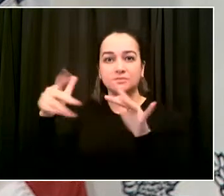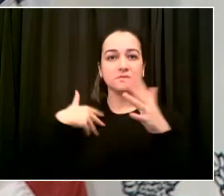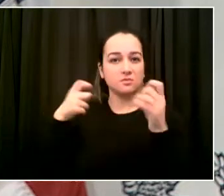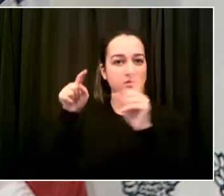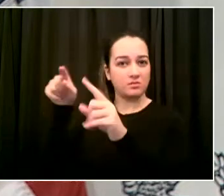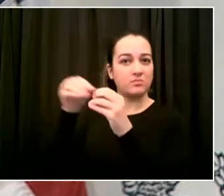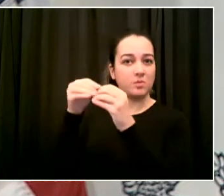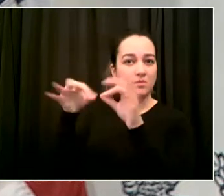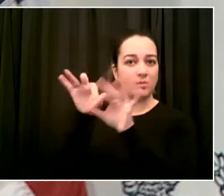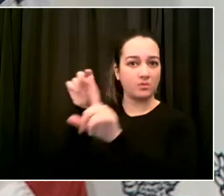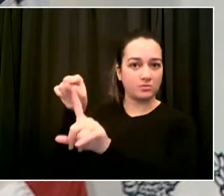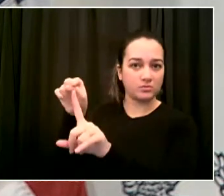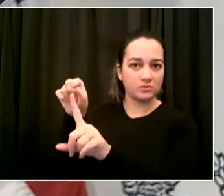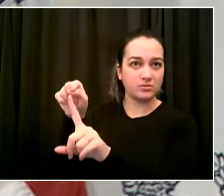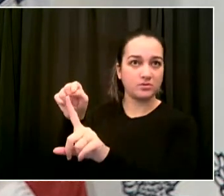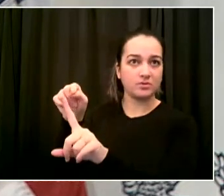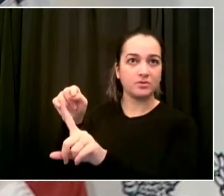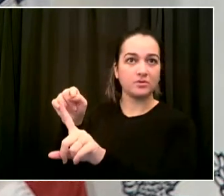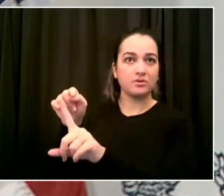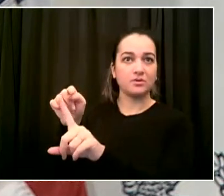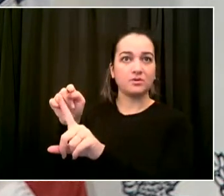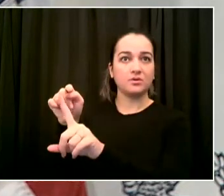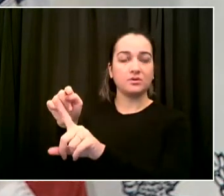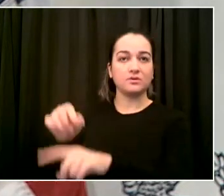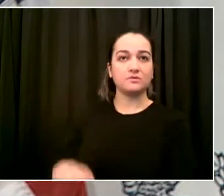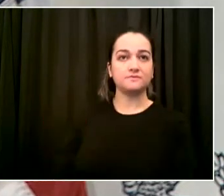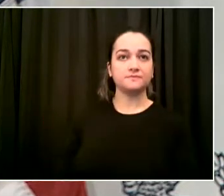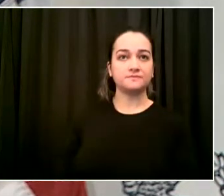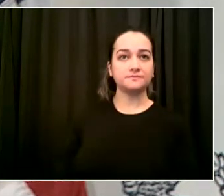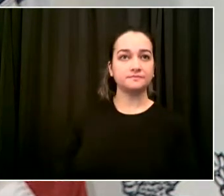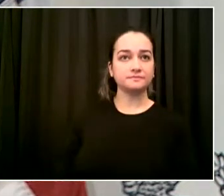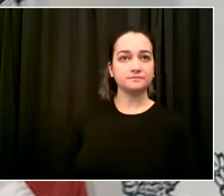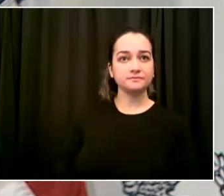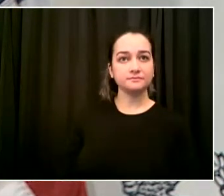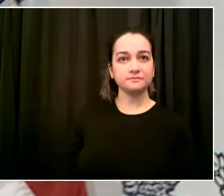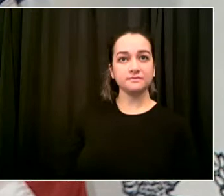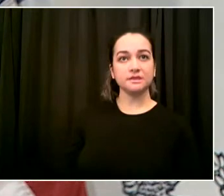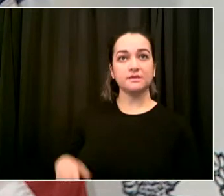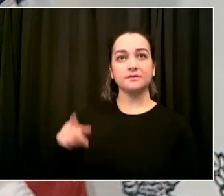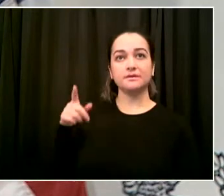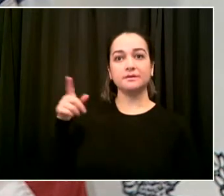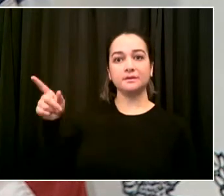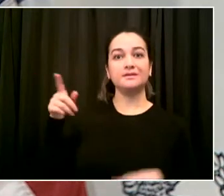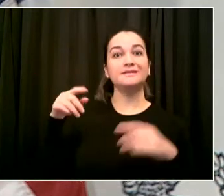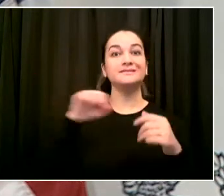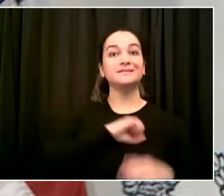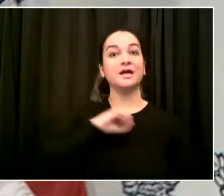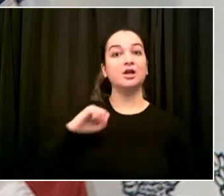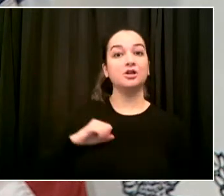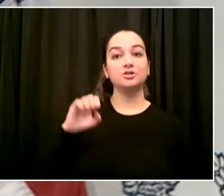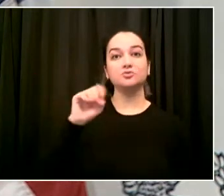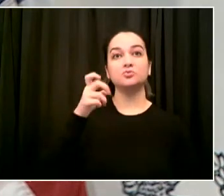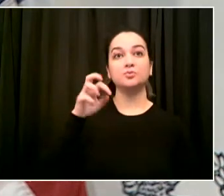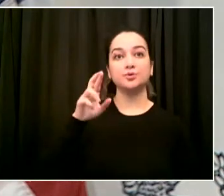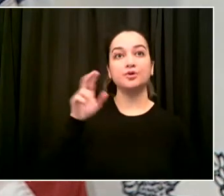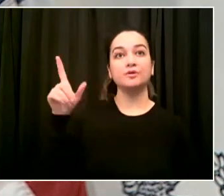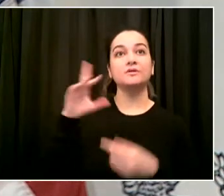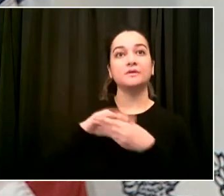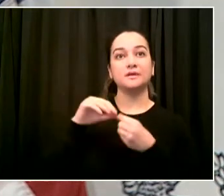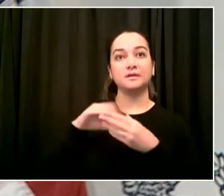SENATOR CHUCK SCHUMER HAS BEEN TALKING ABOUT ISI ADDING TO THAAT EARLIER, ADDING AN DIADTITIONAL 1$400, THAT'S THE KIND OF DIRECT AID WE NEED TO SEE. I THINK THE